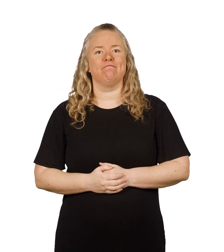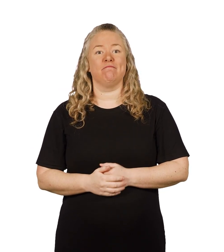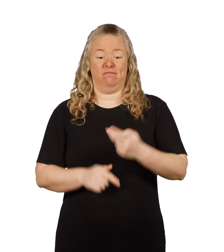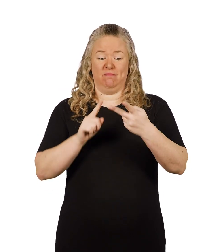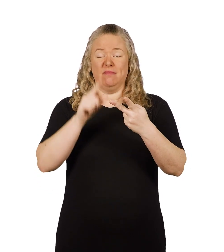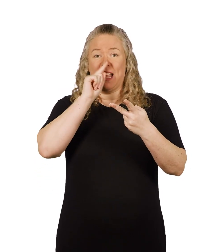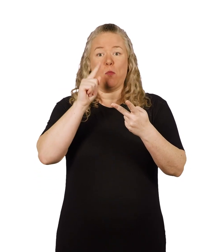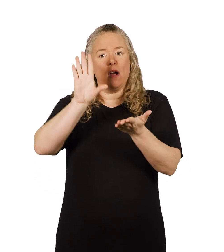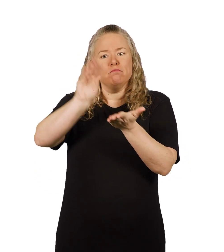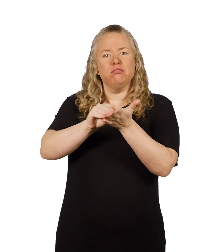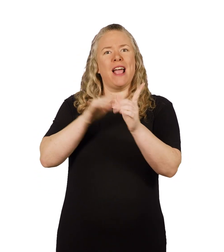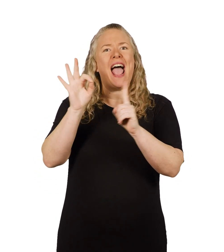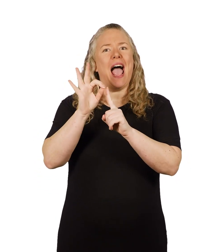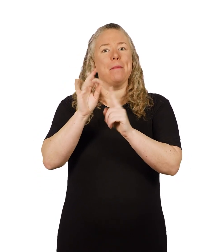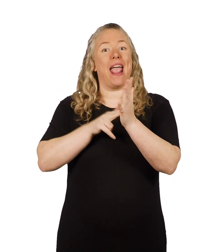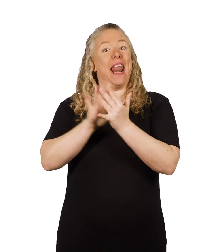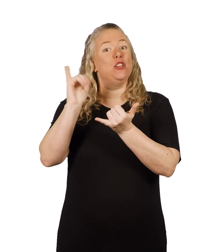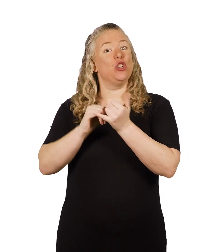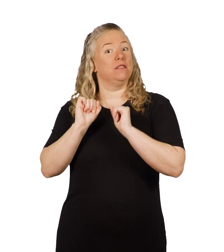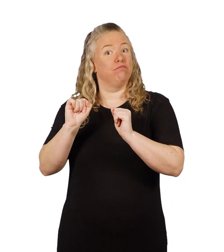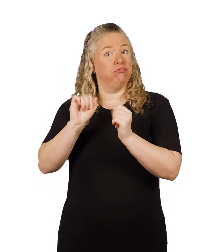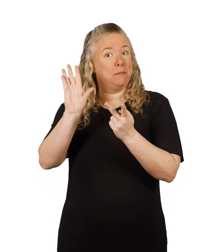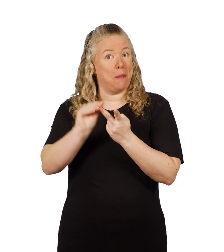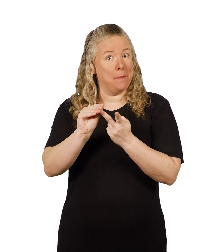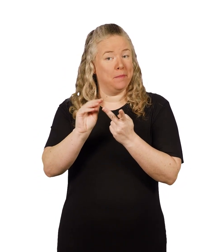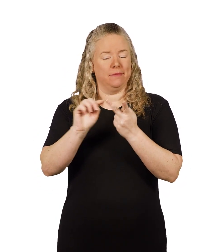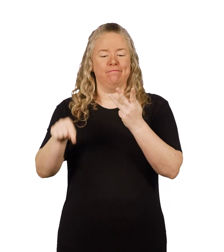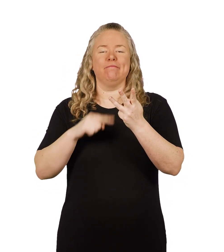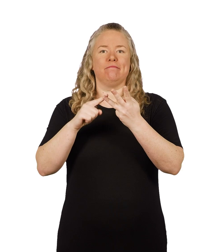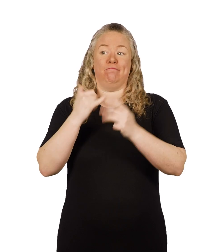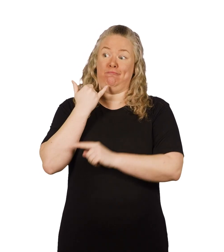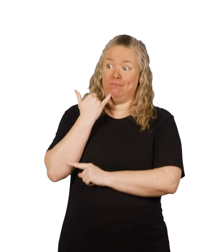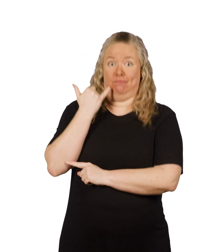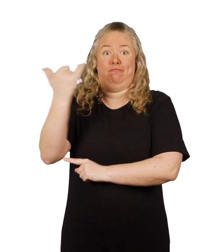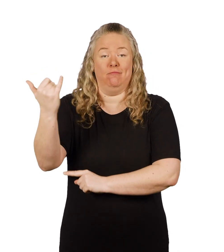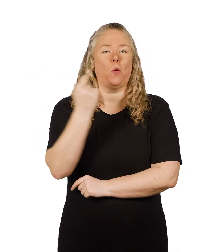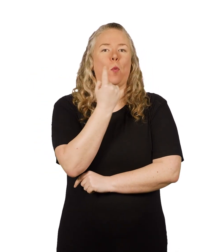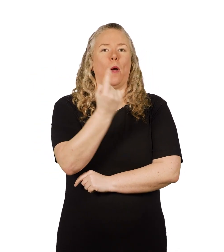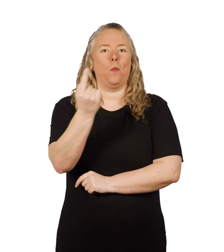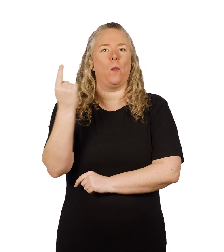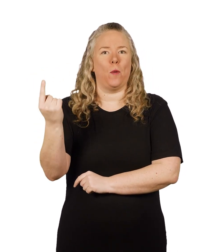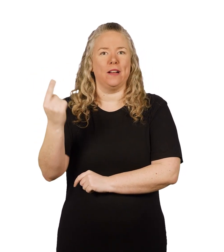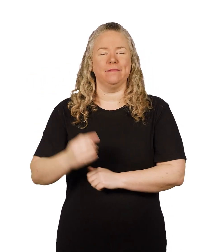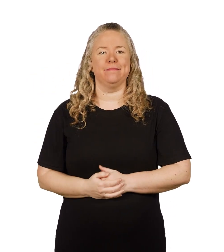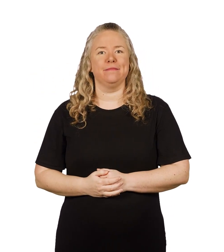use the NHS App call 111 by phone